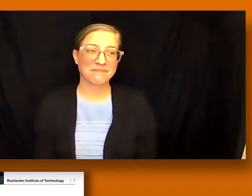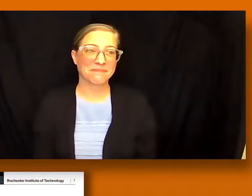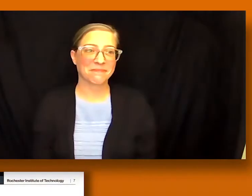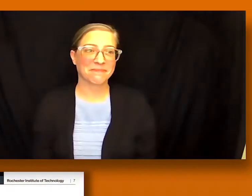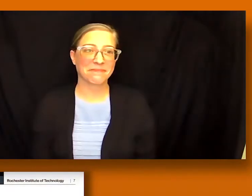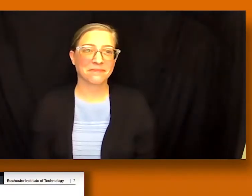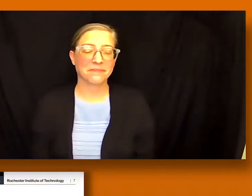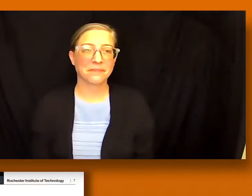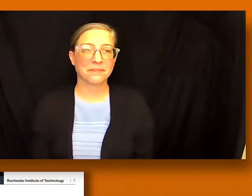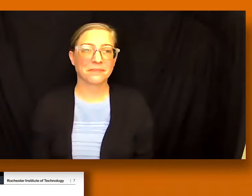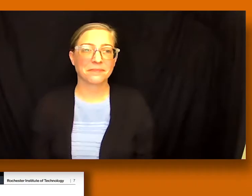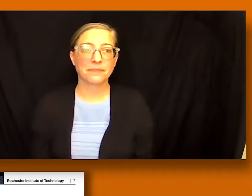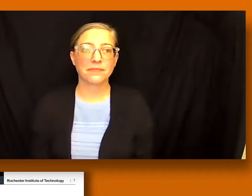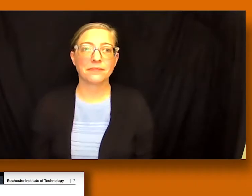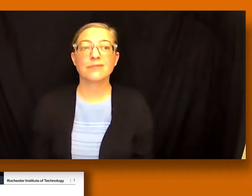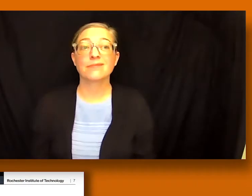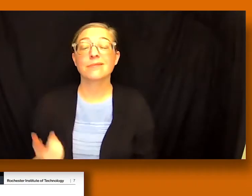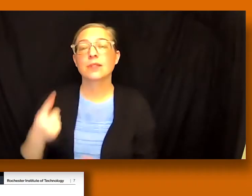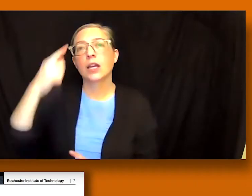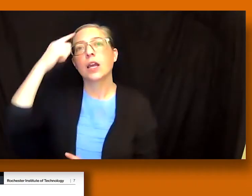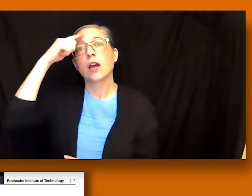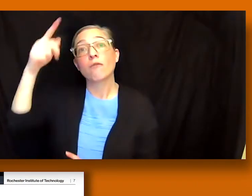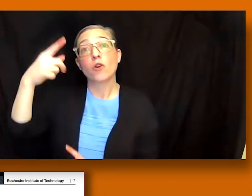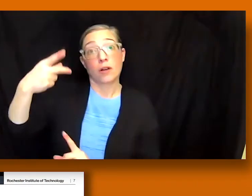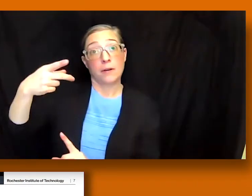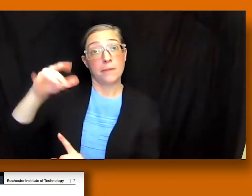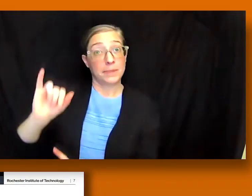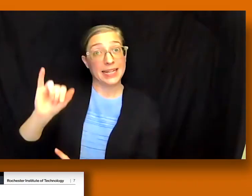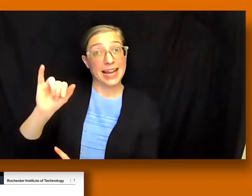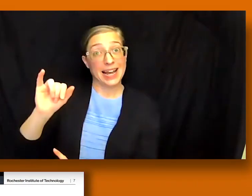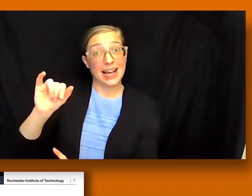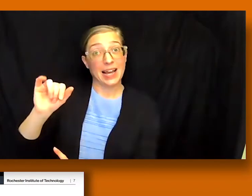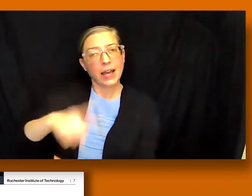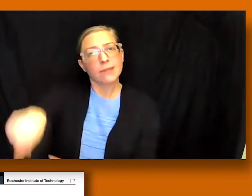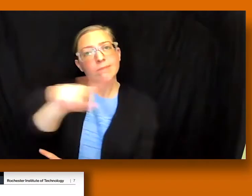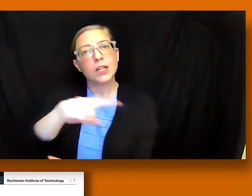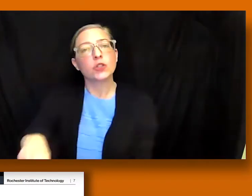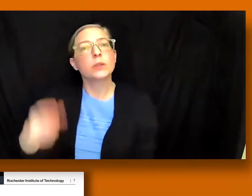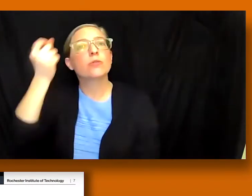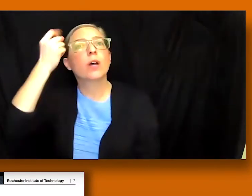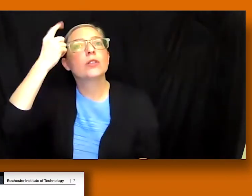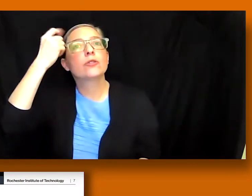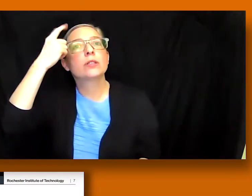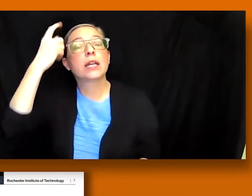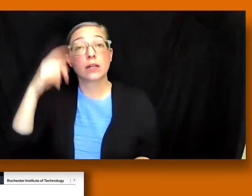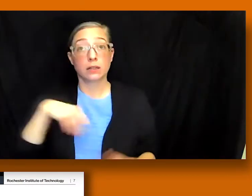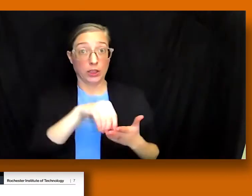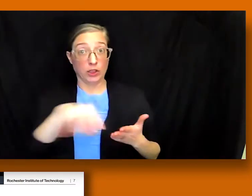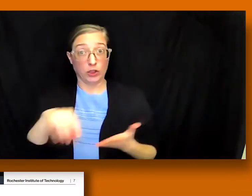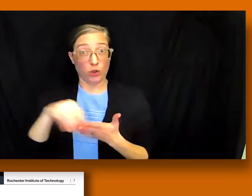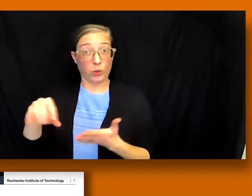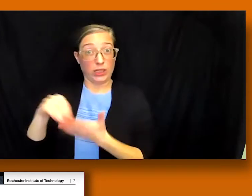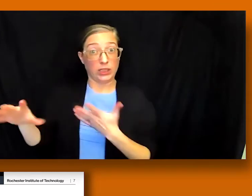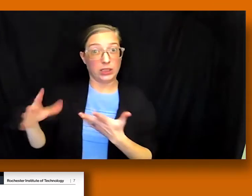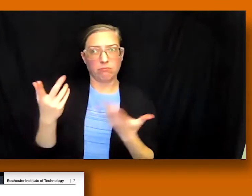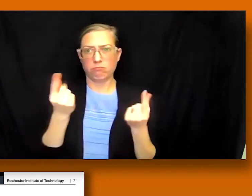For the PI, it's important to understand the different ways students can be included in the sponsored projects.